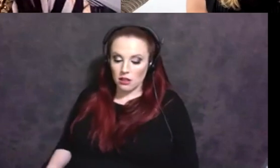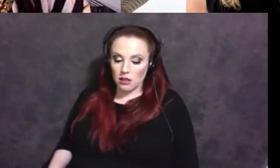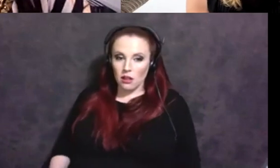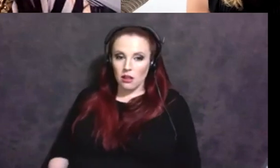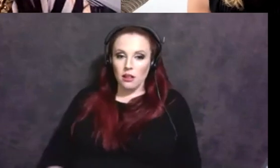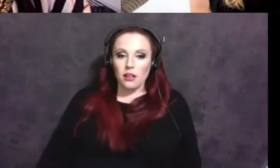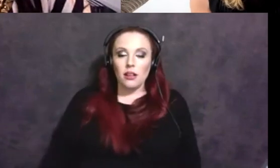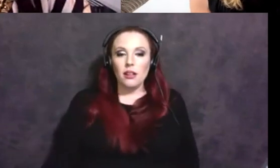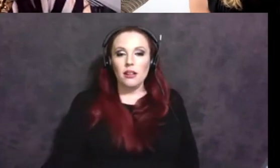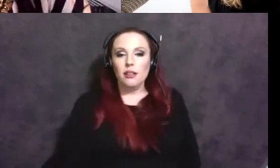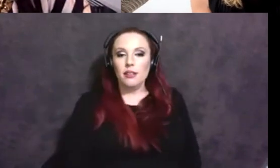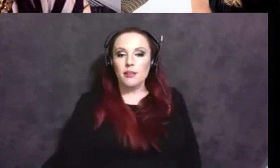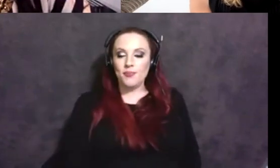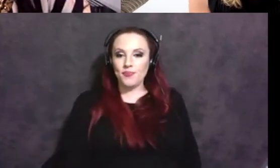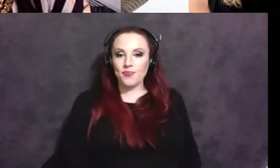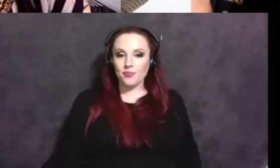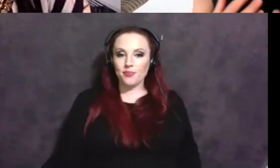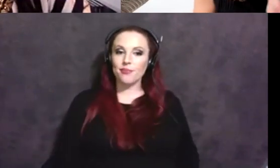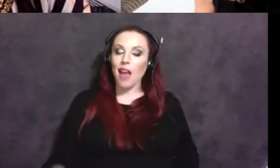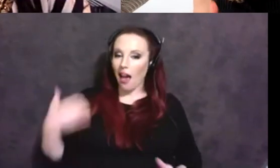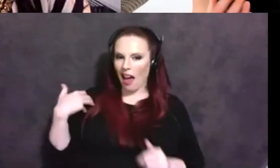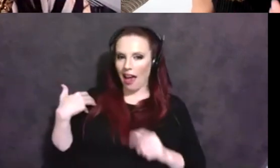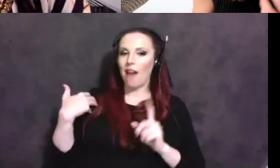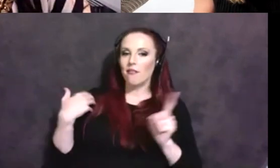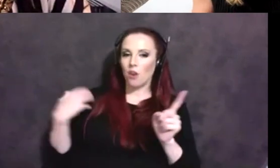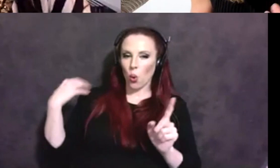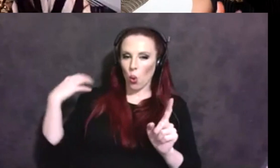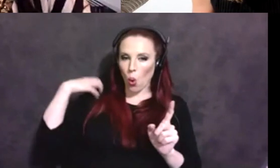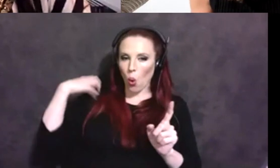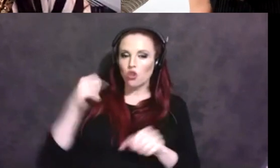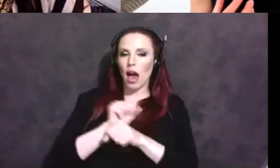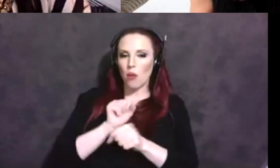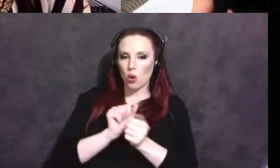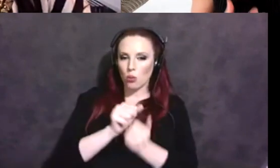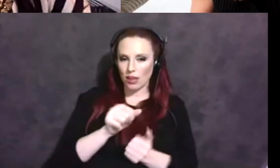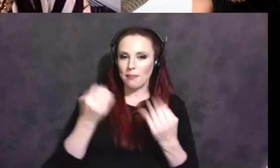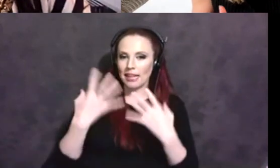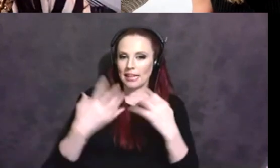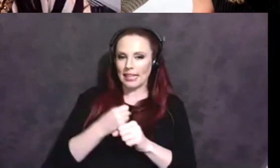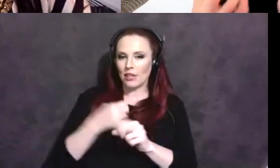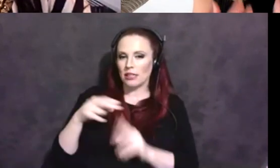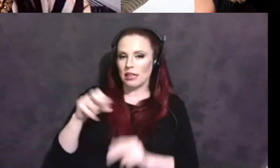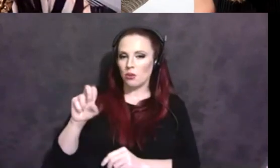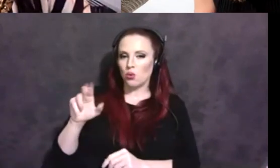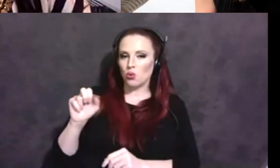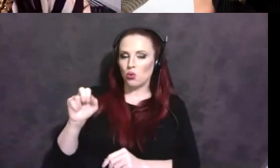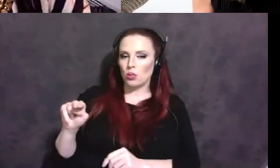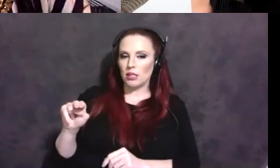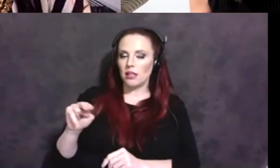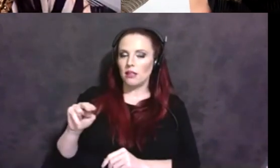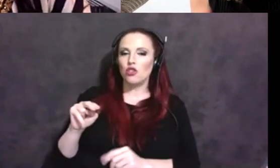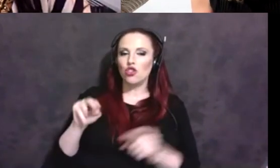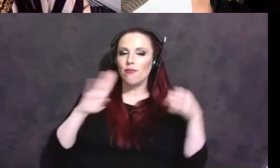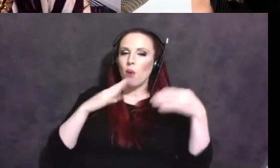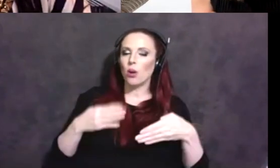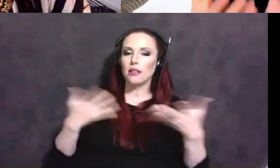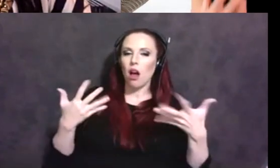in our bodies in this moment, or we risk doing more harm to others. I have an executive coach,